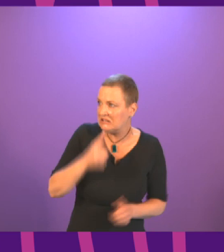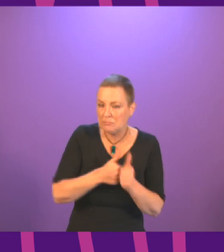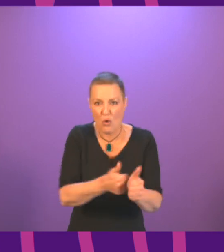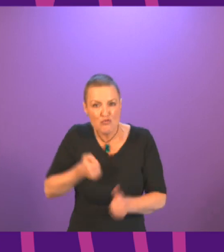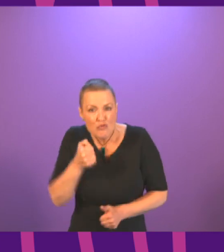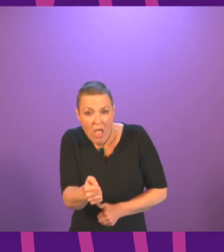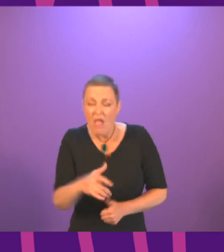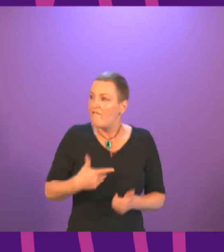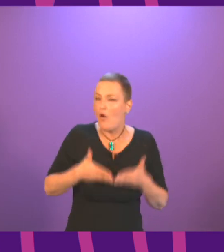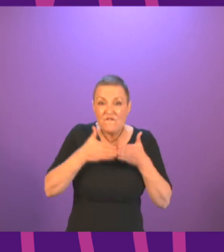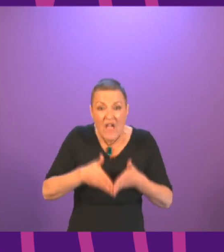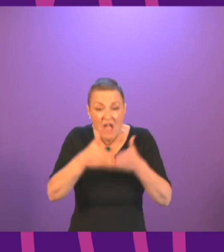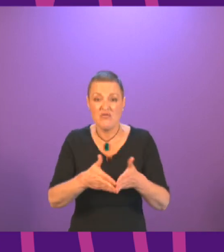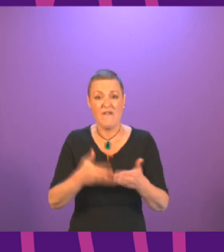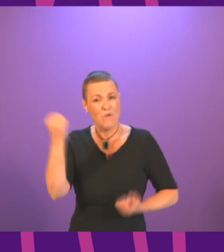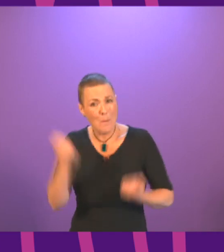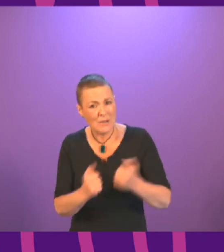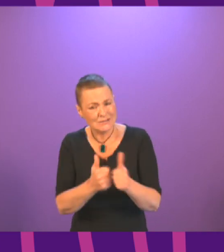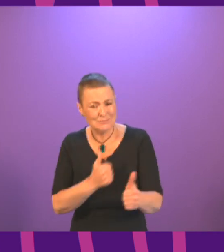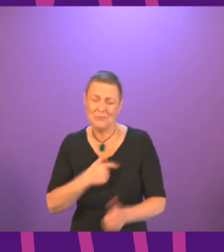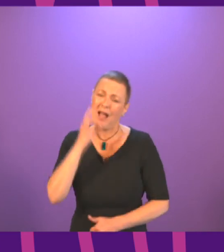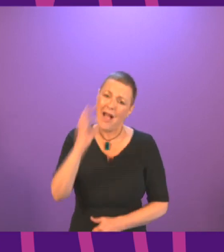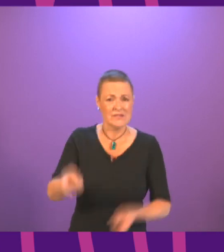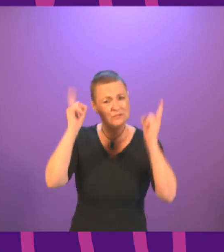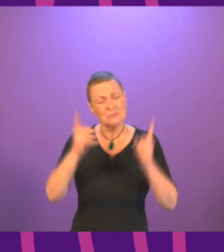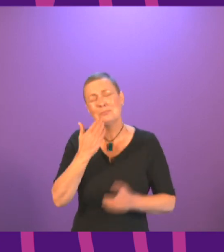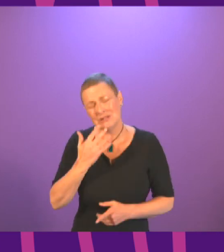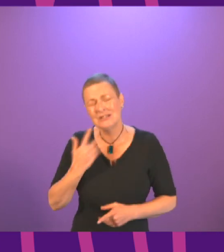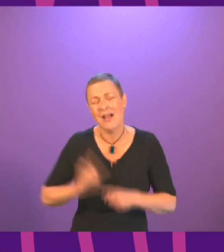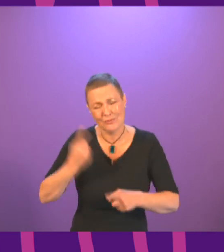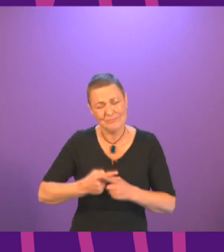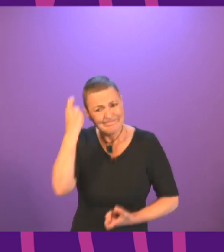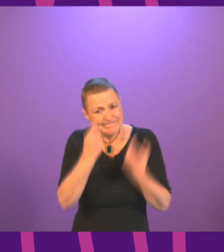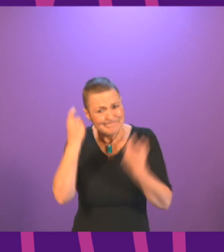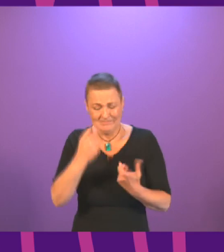for rail firms, ferry firms and bus companies, so may I ask the First Minister to urgently